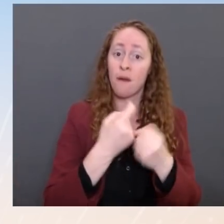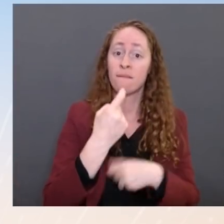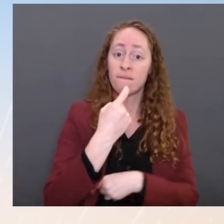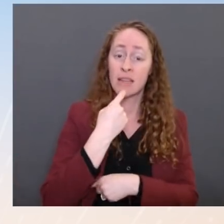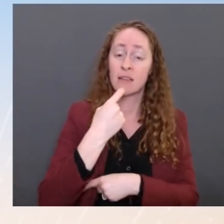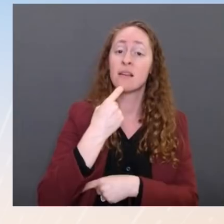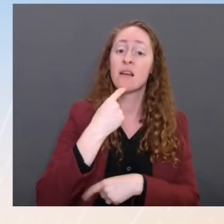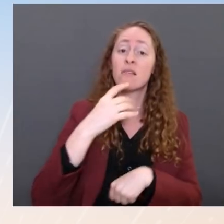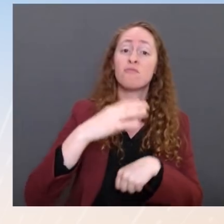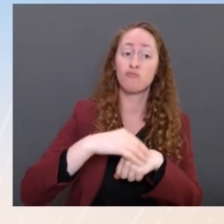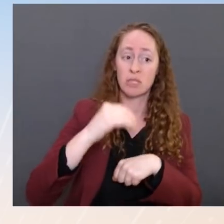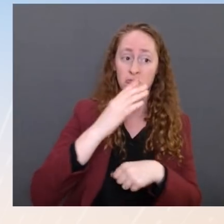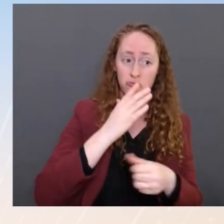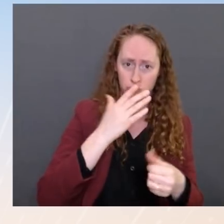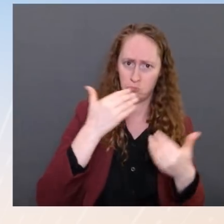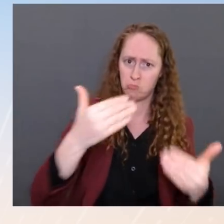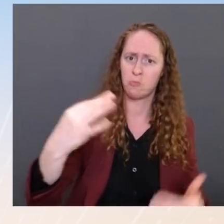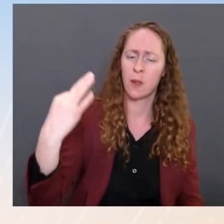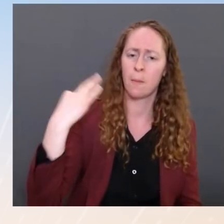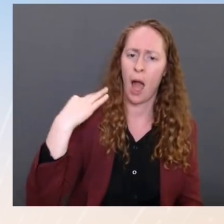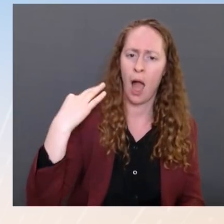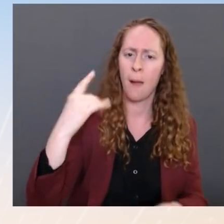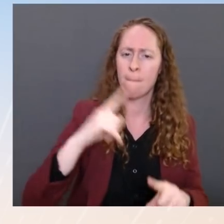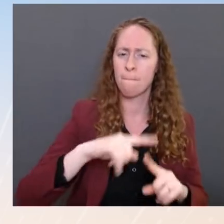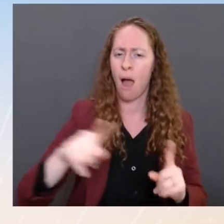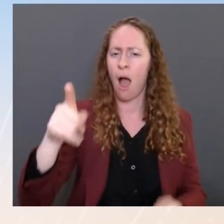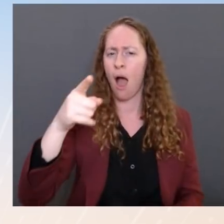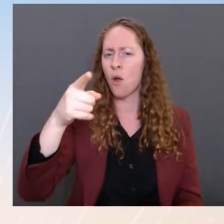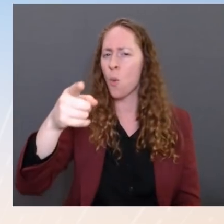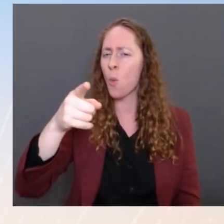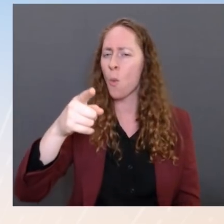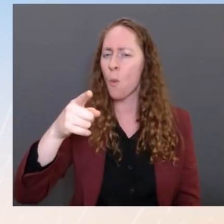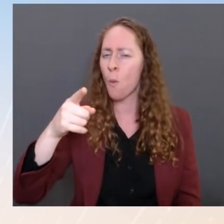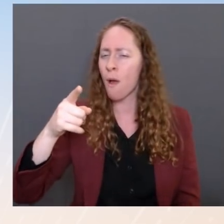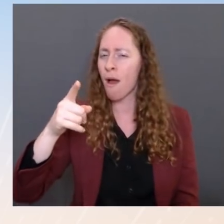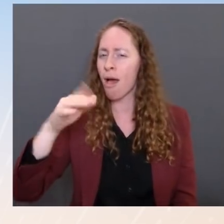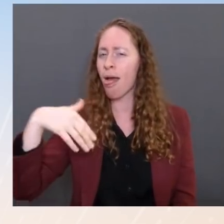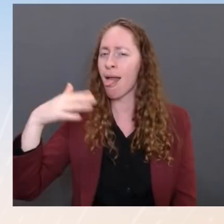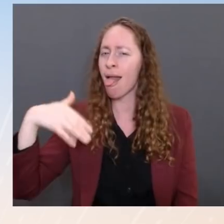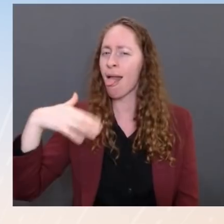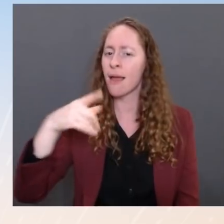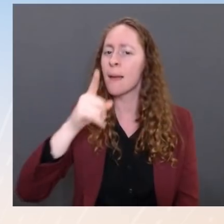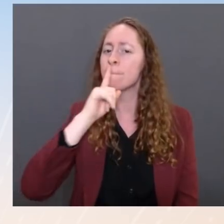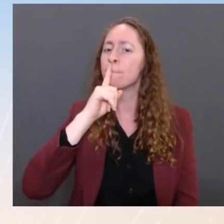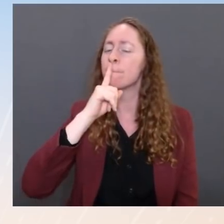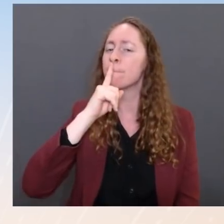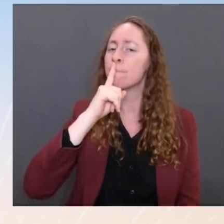yet whether or not you would actually vote Ms. Psaki: We would support a NATO application by Finland and Sweden, yeah.